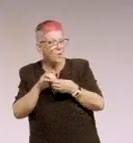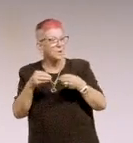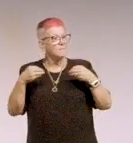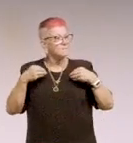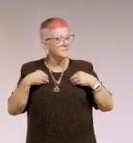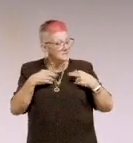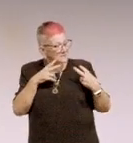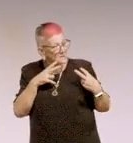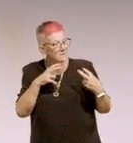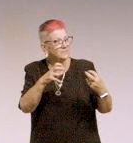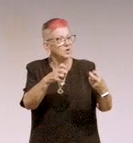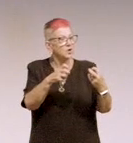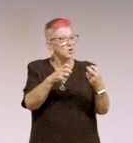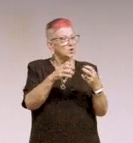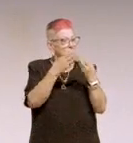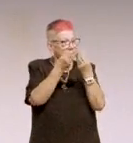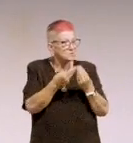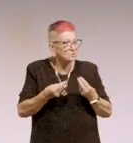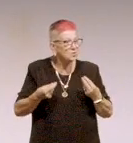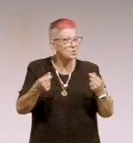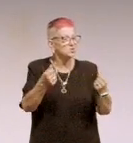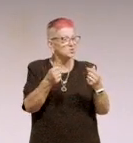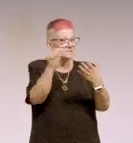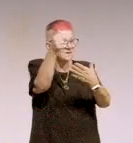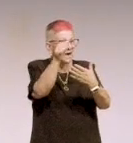analytics team, solution architect...